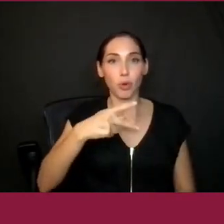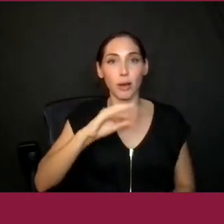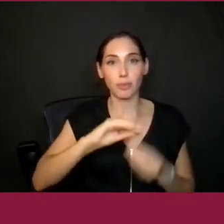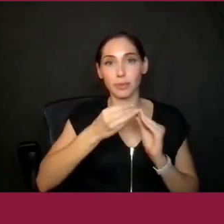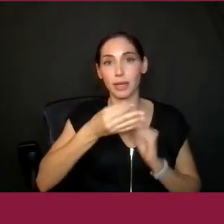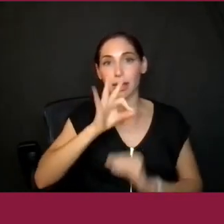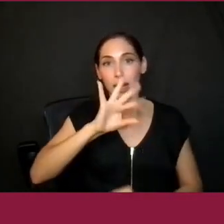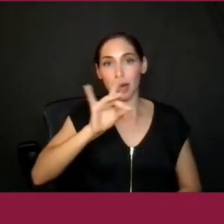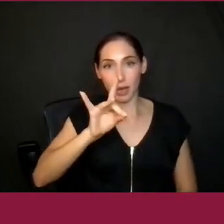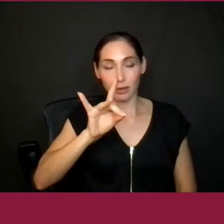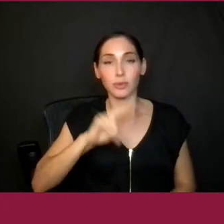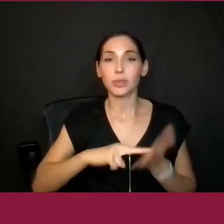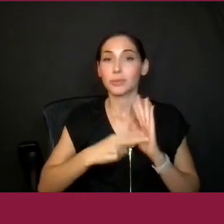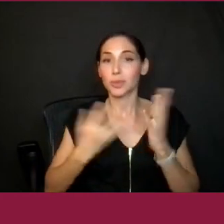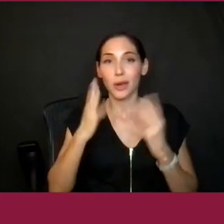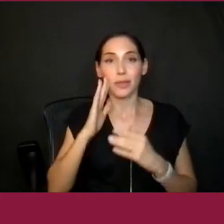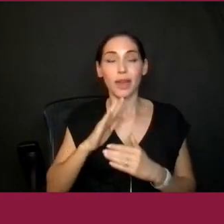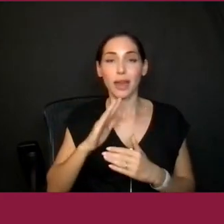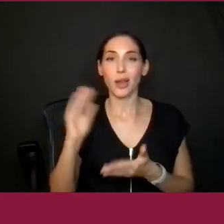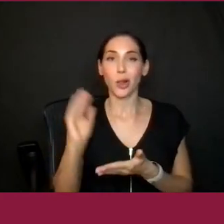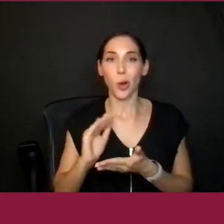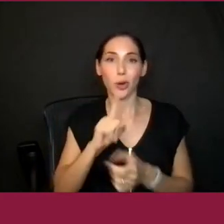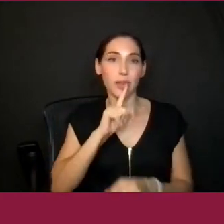which means they lowered the guarantee and will